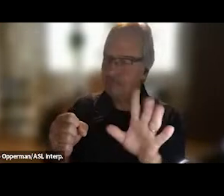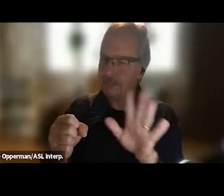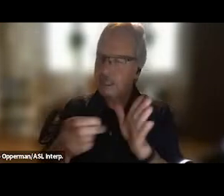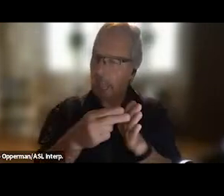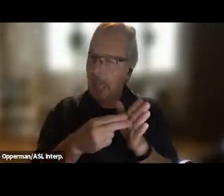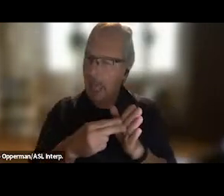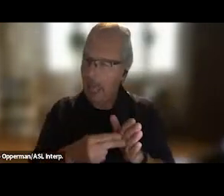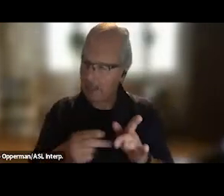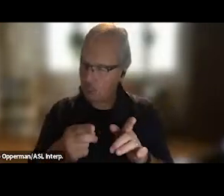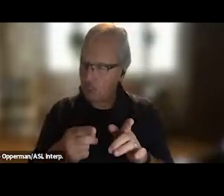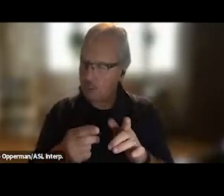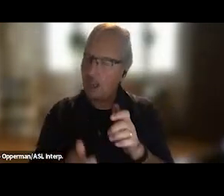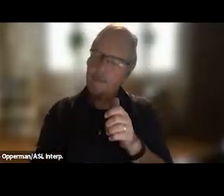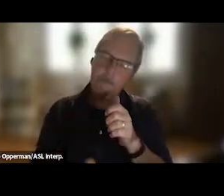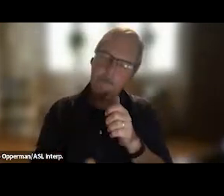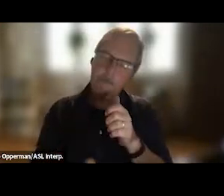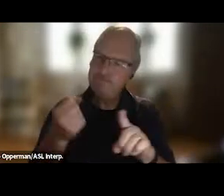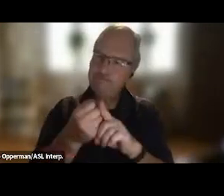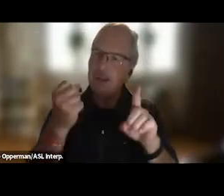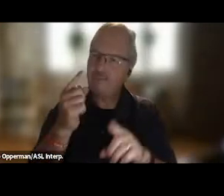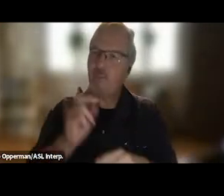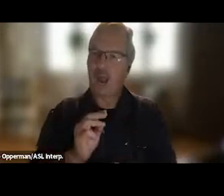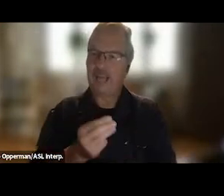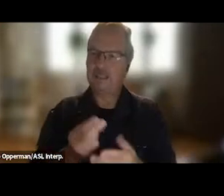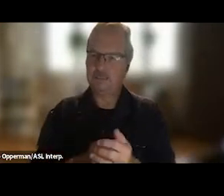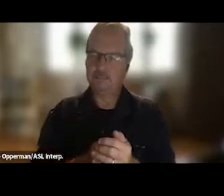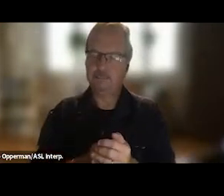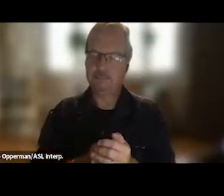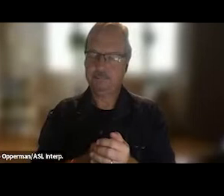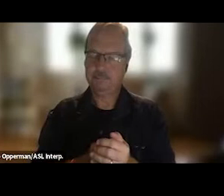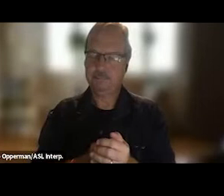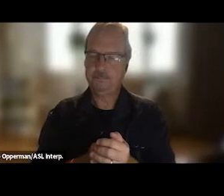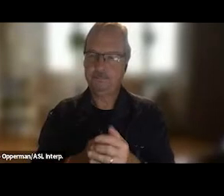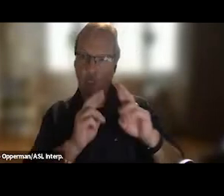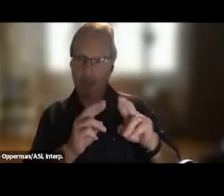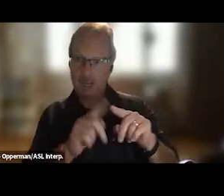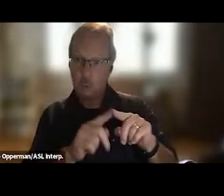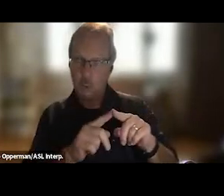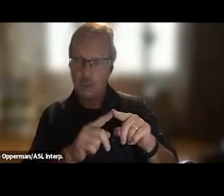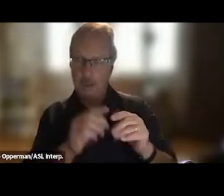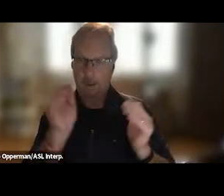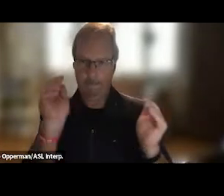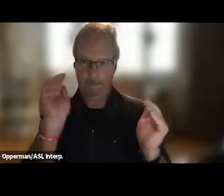that were most impactful to us. They include responding to and minimizing the stigma associated with MAT,